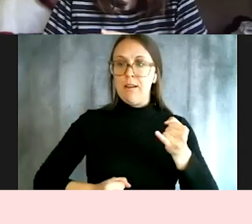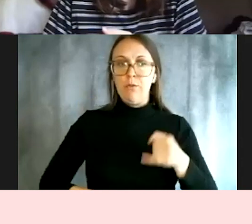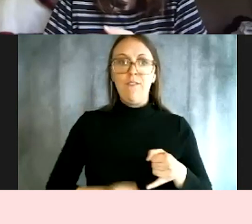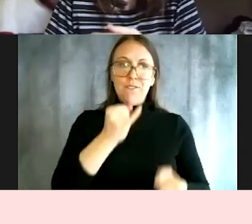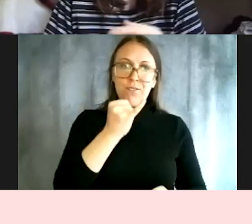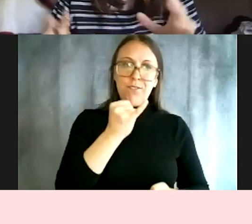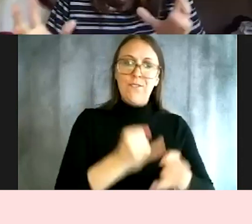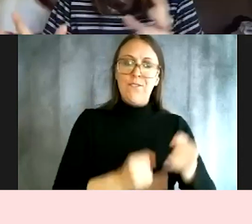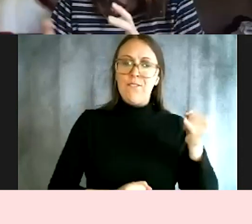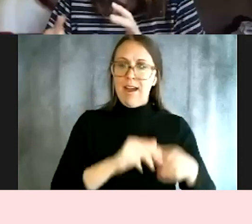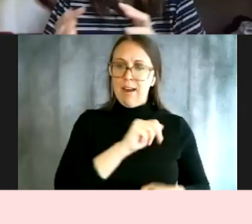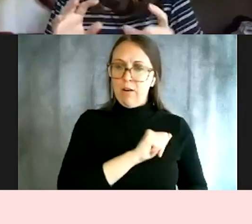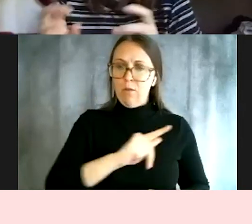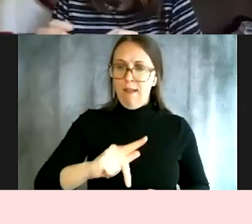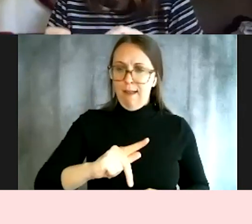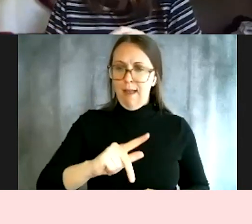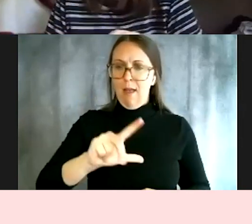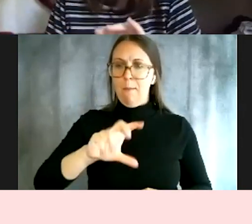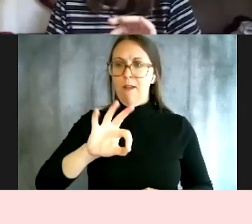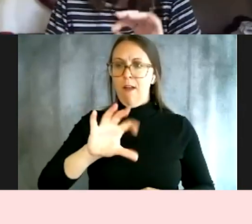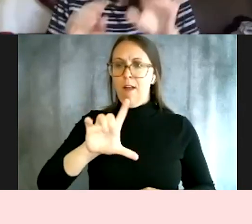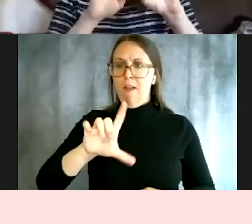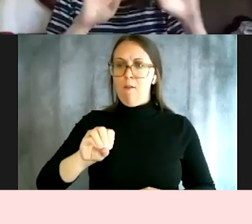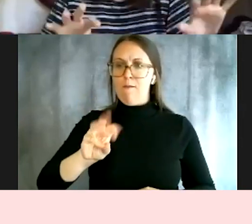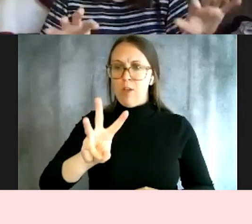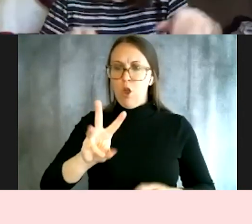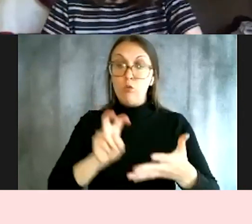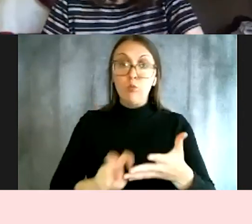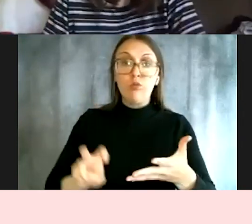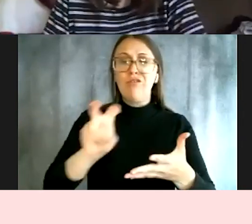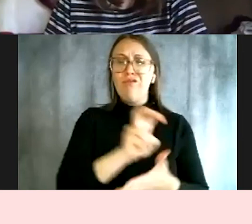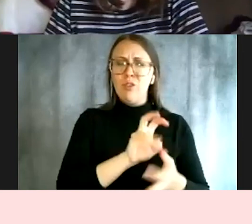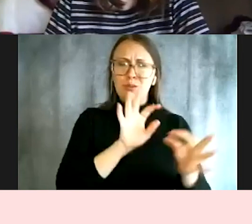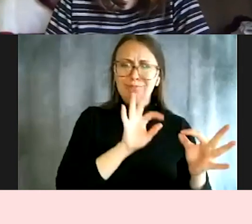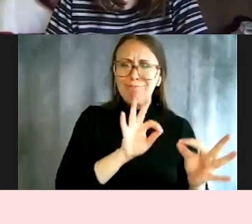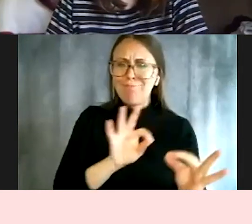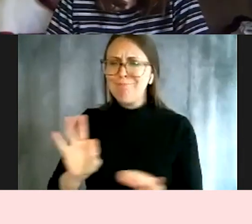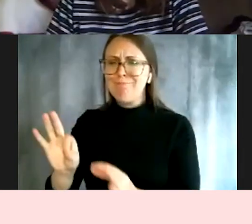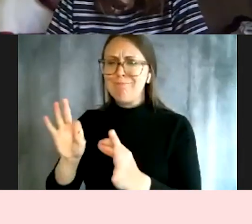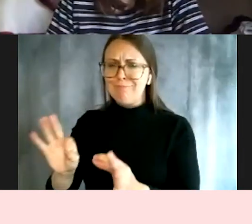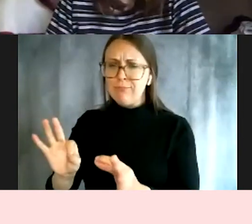the reviewed and perfected version of that app flow I showed you and then site maps